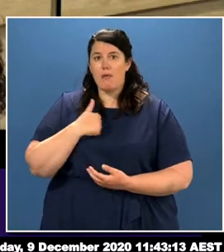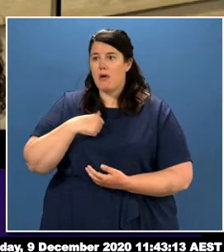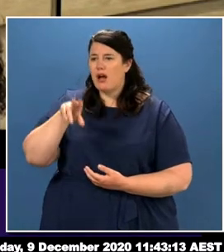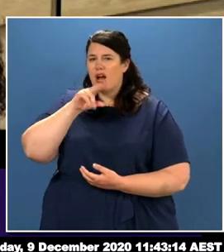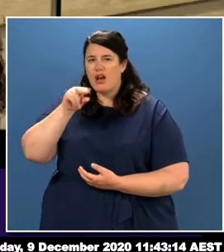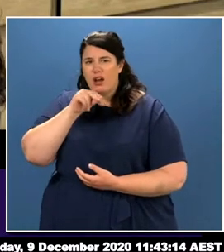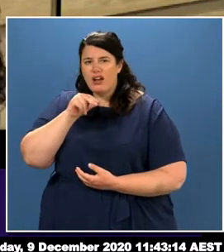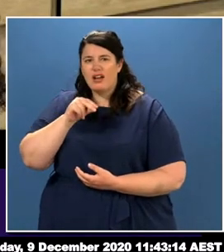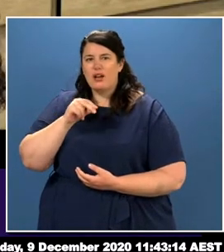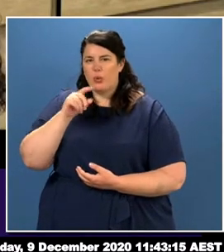suffer a bit.